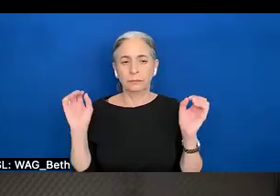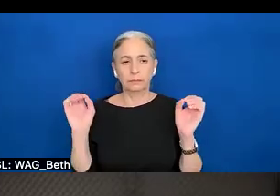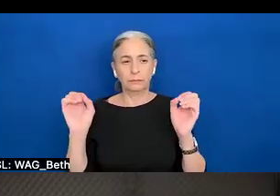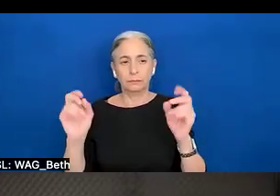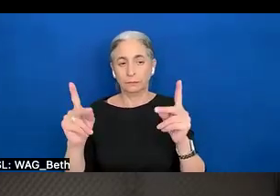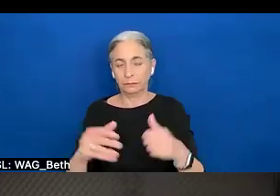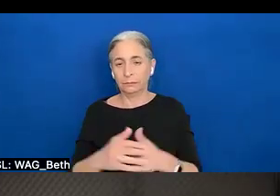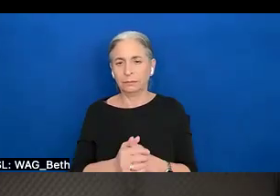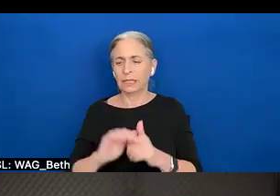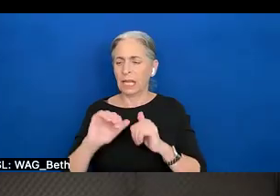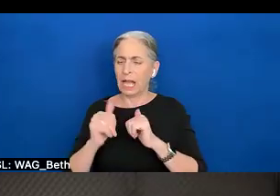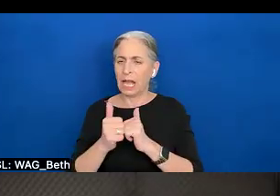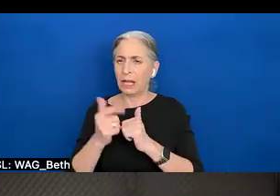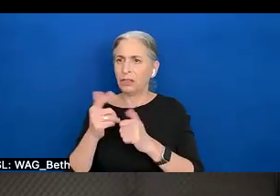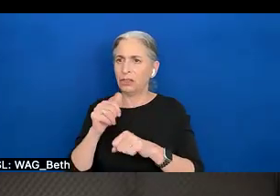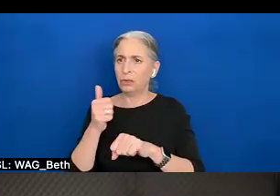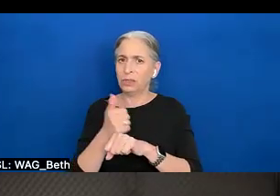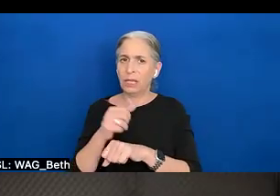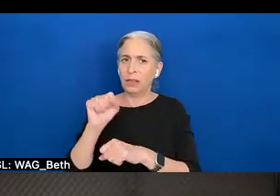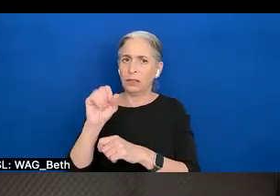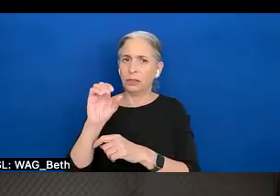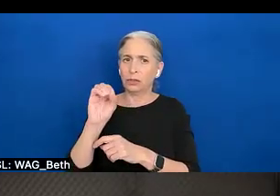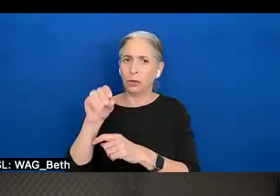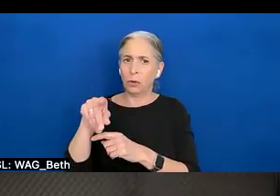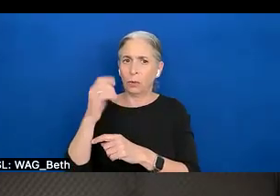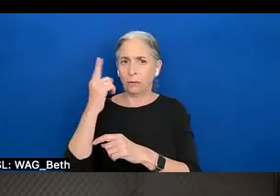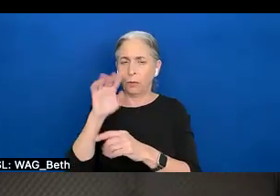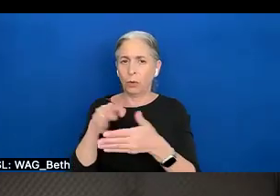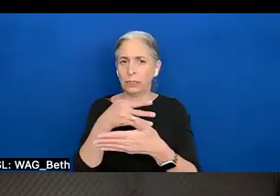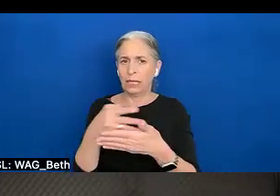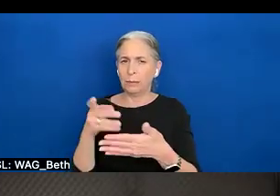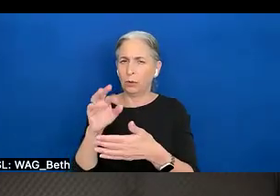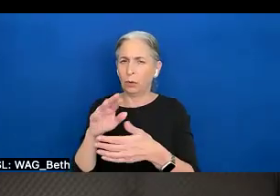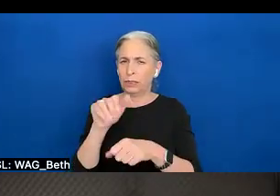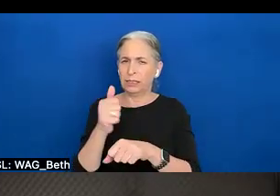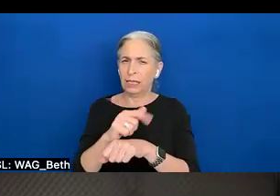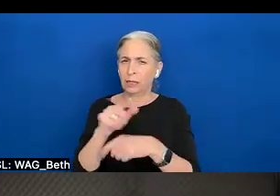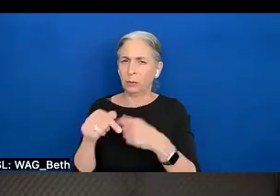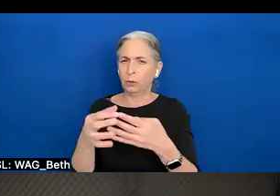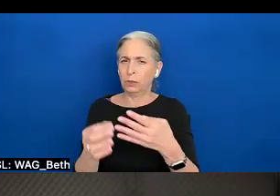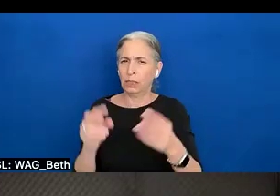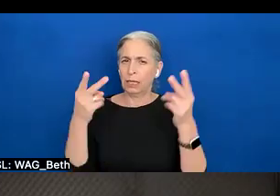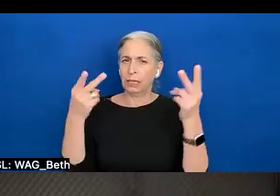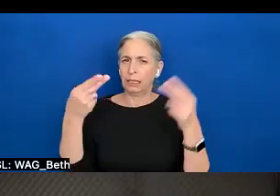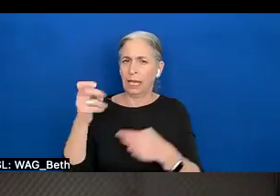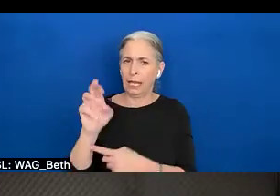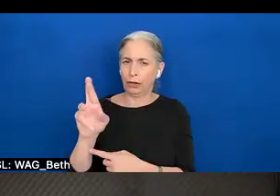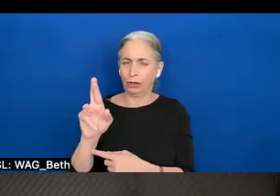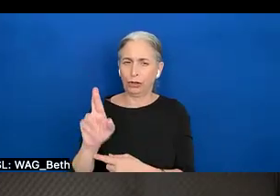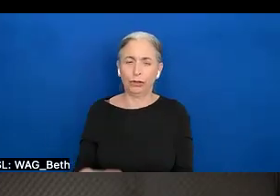How do you set the scope for a table, or is it already